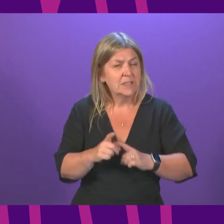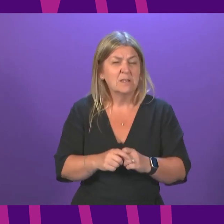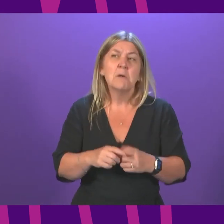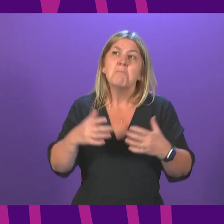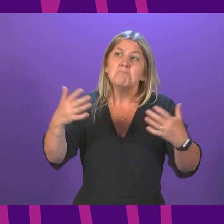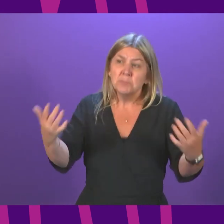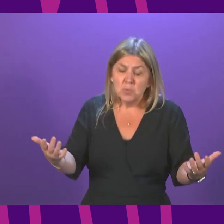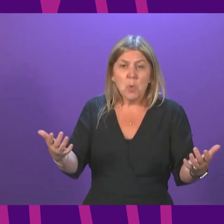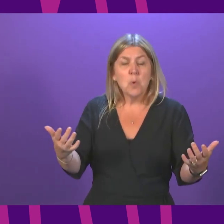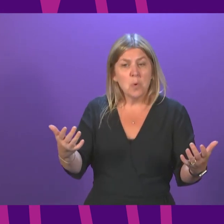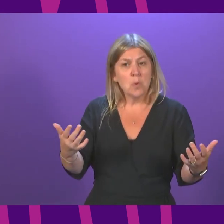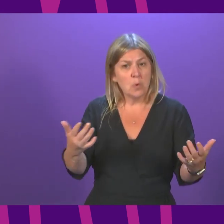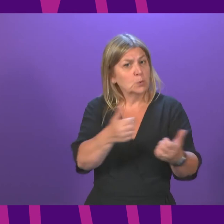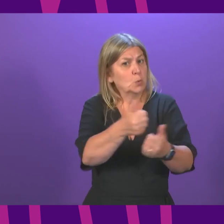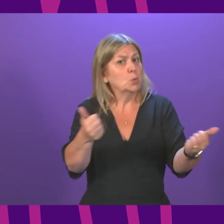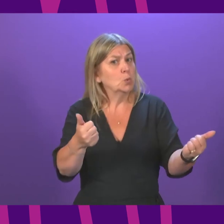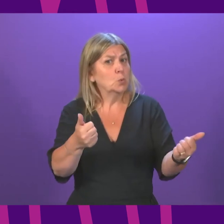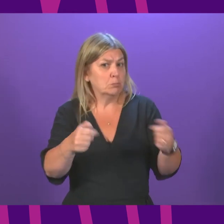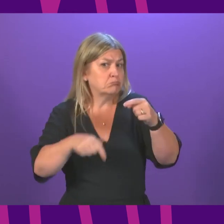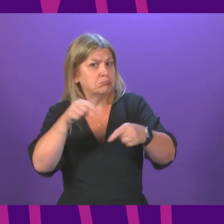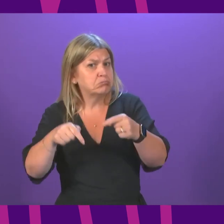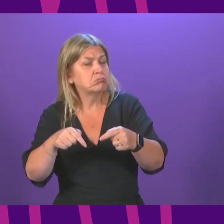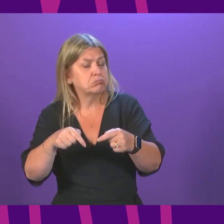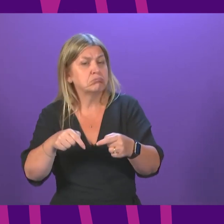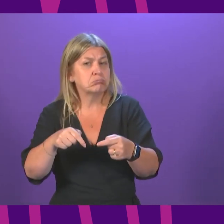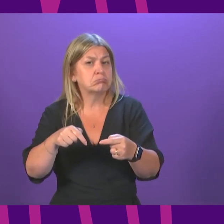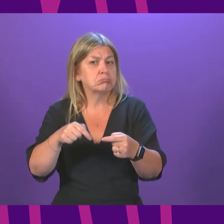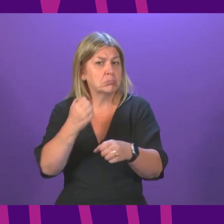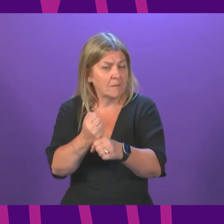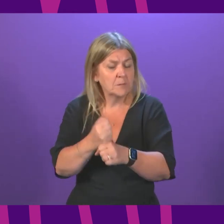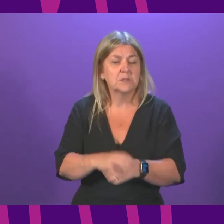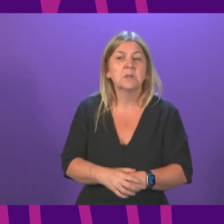our society. That is what I was trying to probe in the amendment, which, sadly, was unsuccessful.